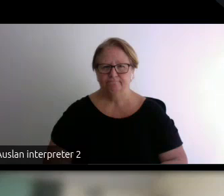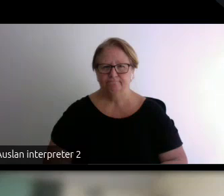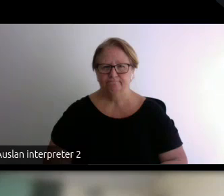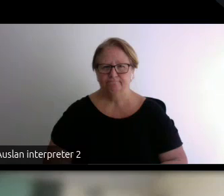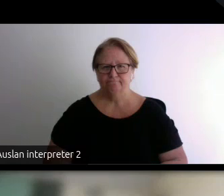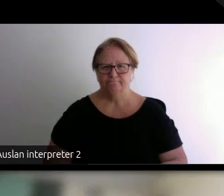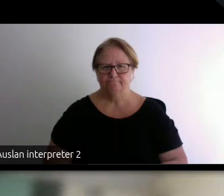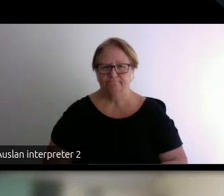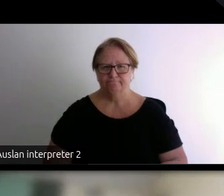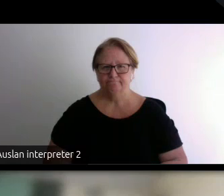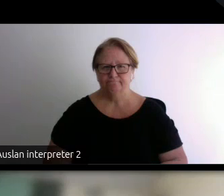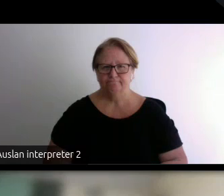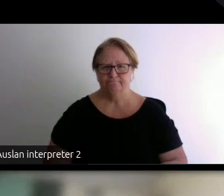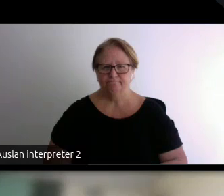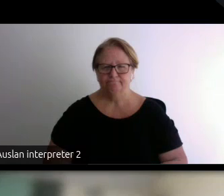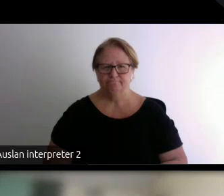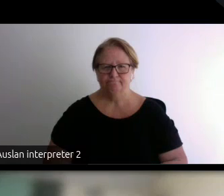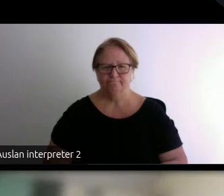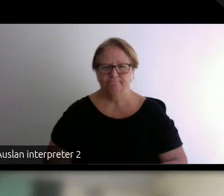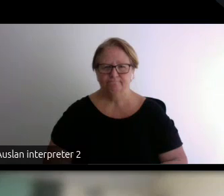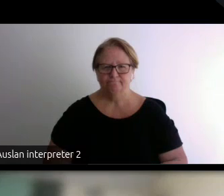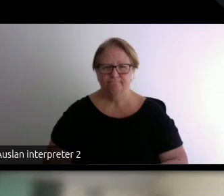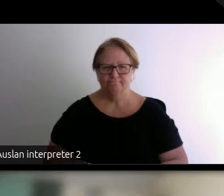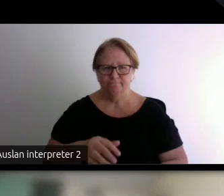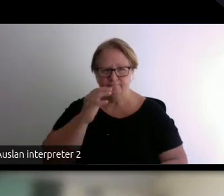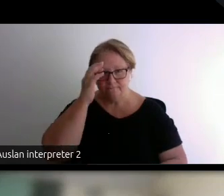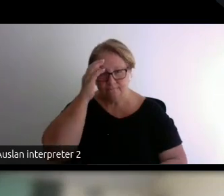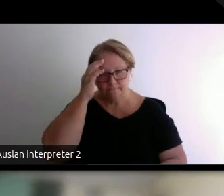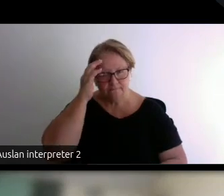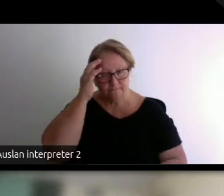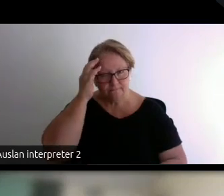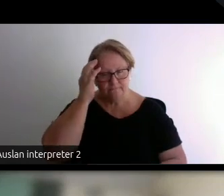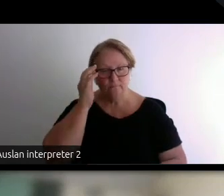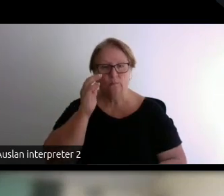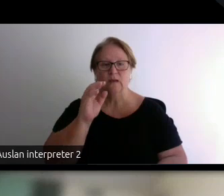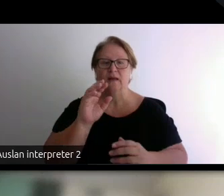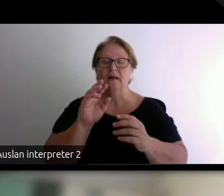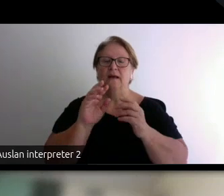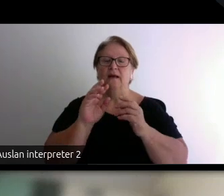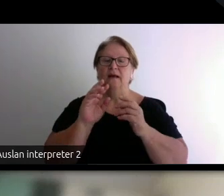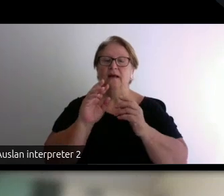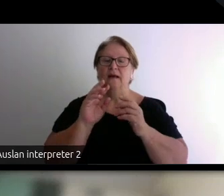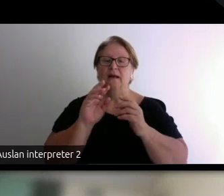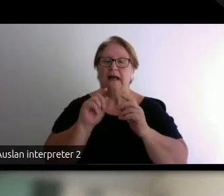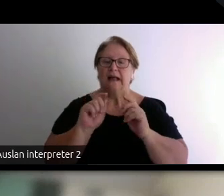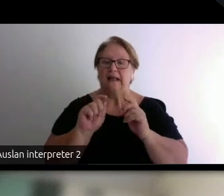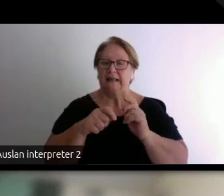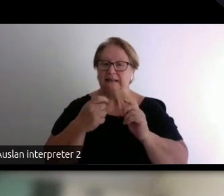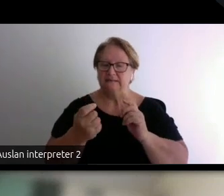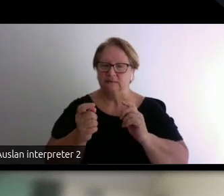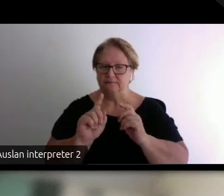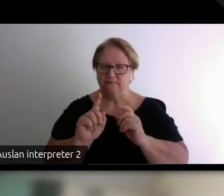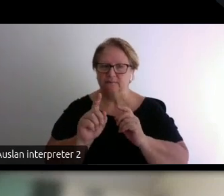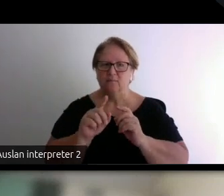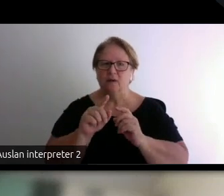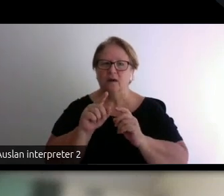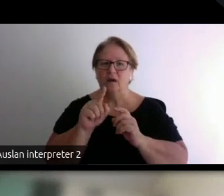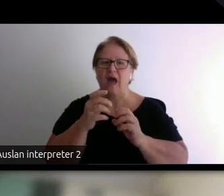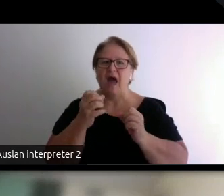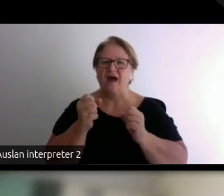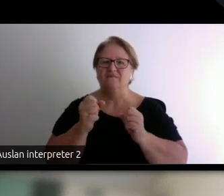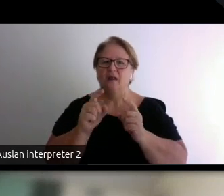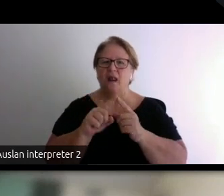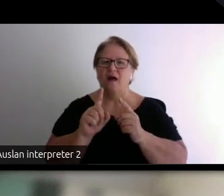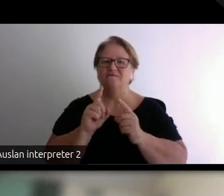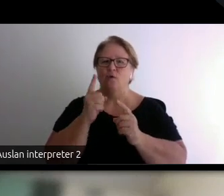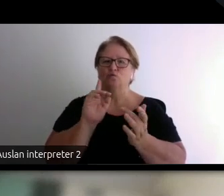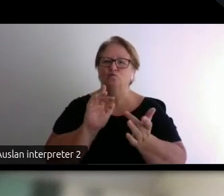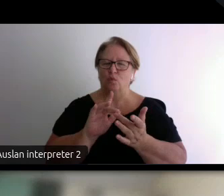after um that's occurred. Um, Legal Aid does have um access to initial help for clients. Our 1300